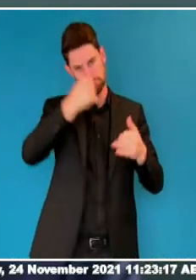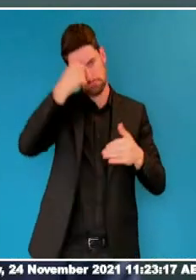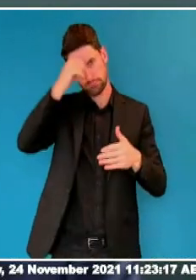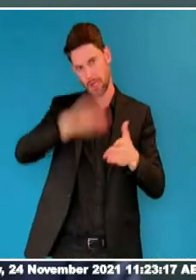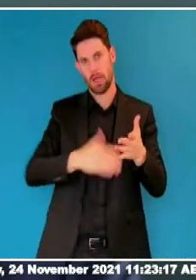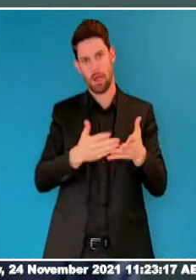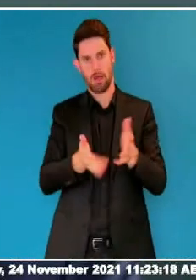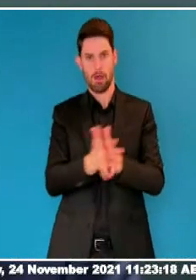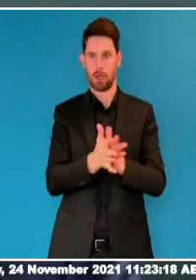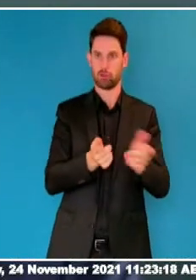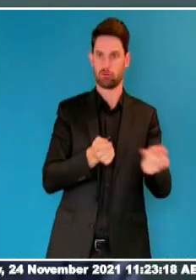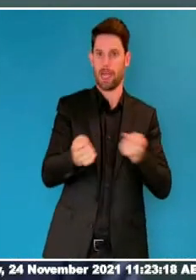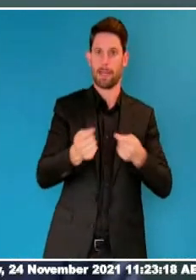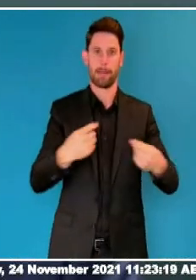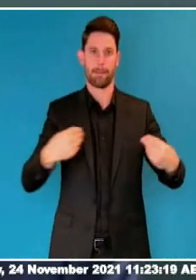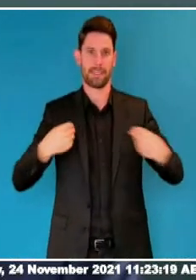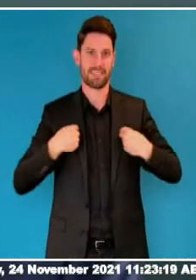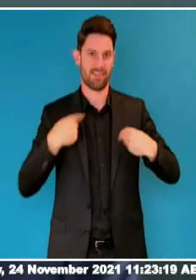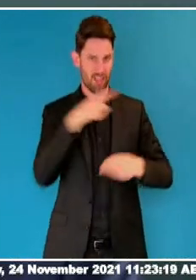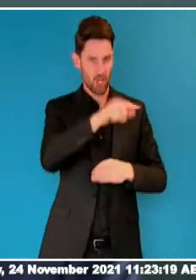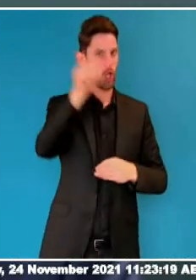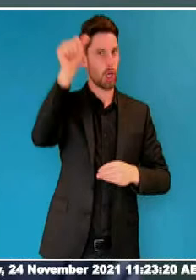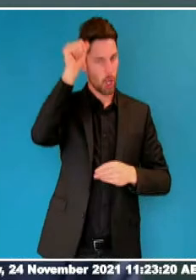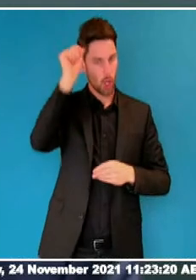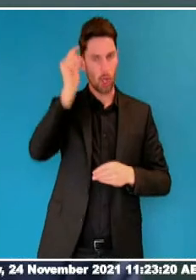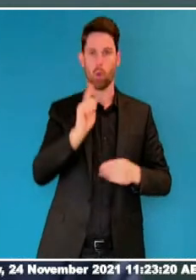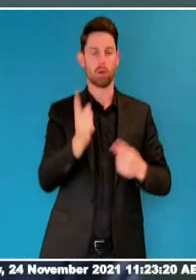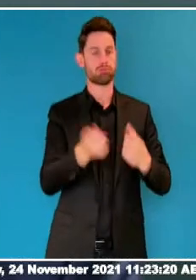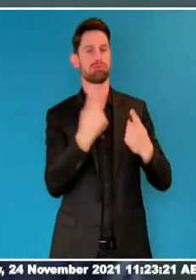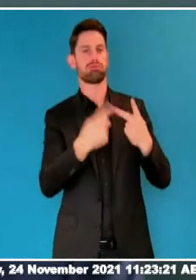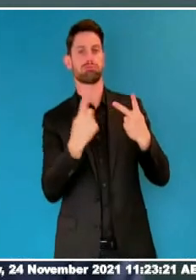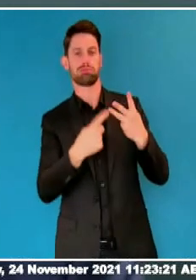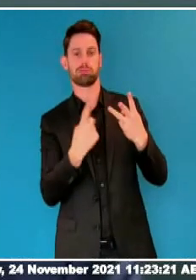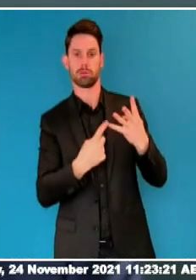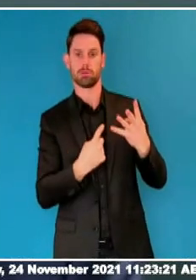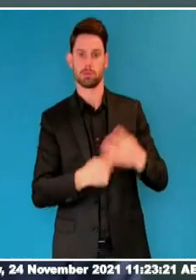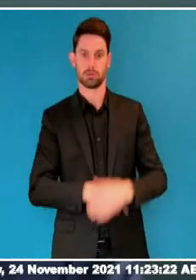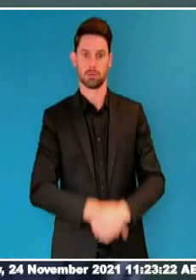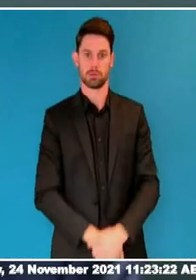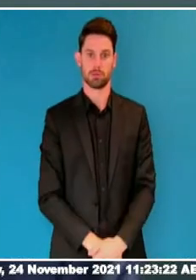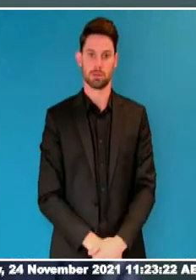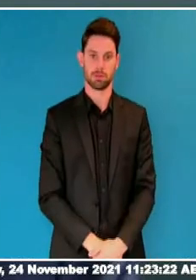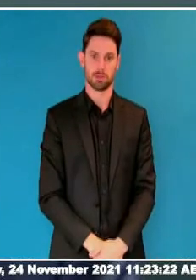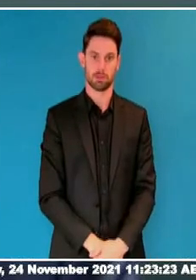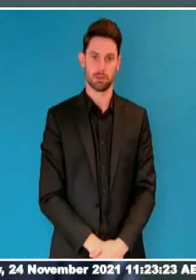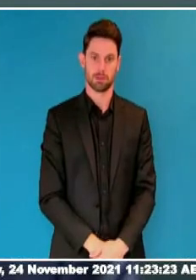well what those legal obligations are. Mr Cawood, we are limited by time.